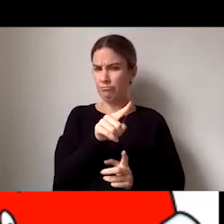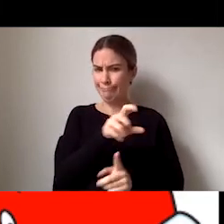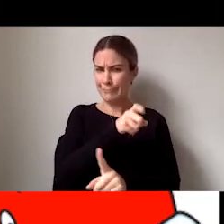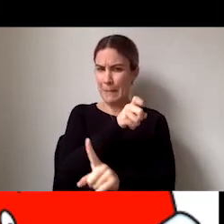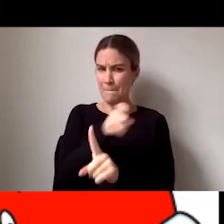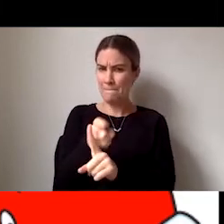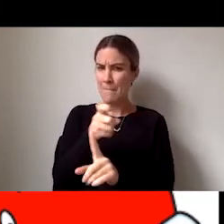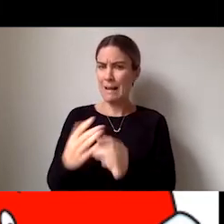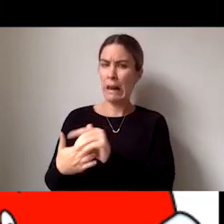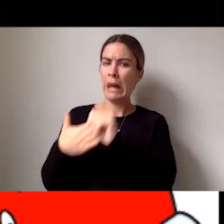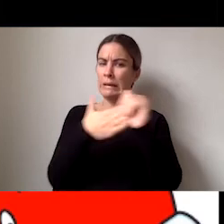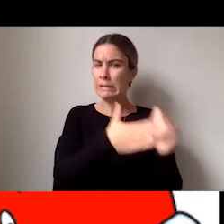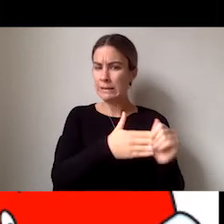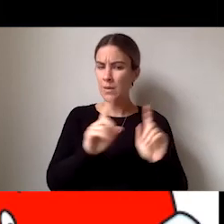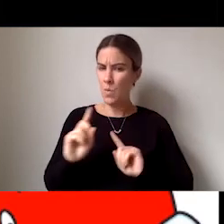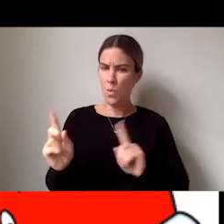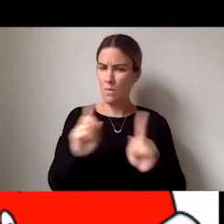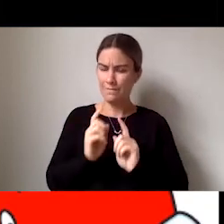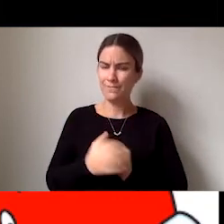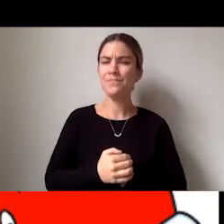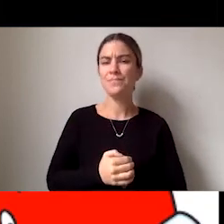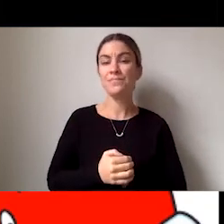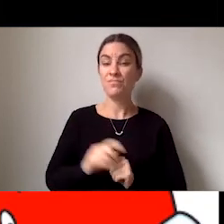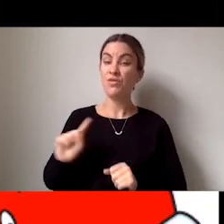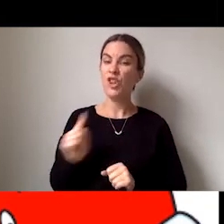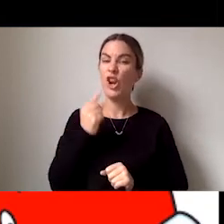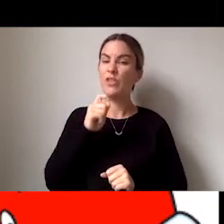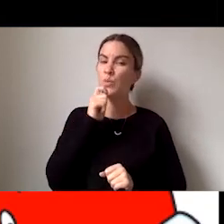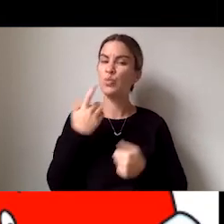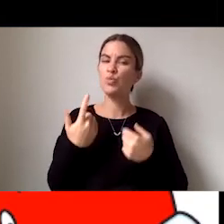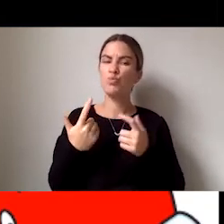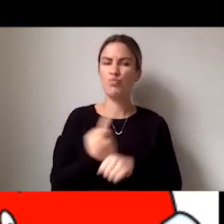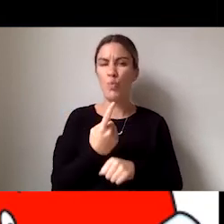of all, I guess we will start talking about our context. The